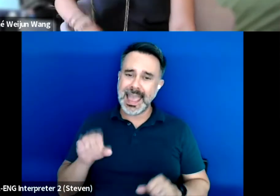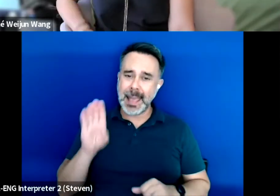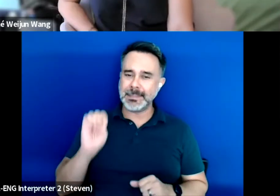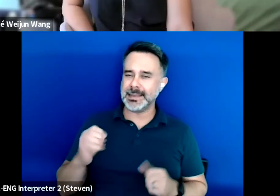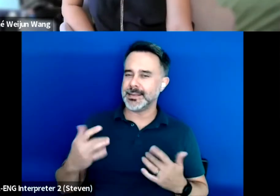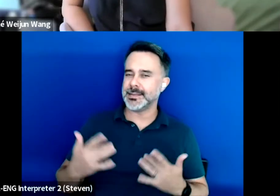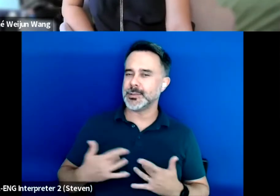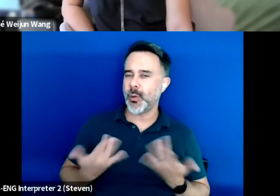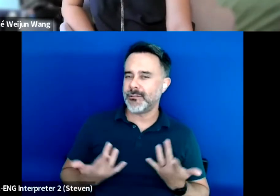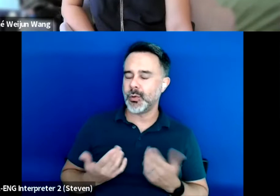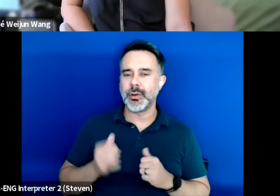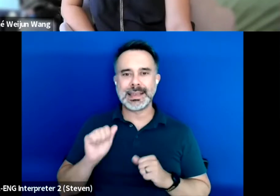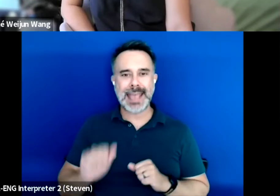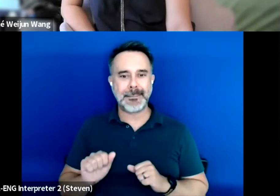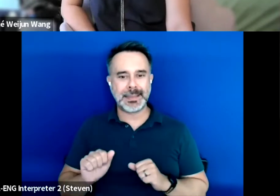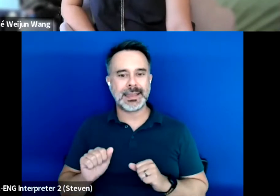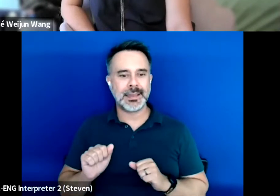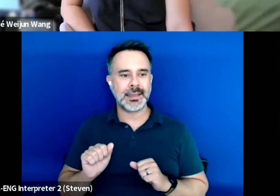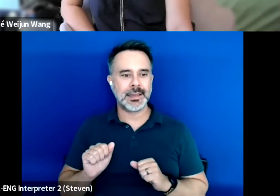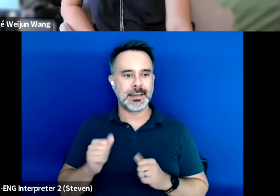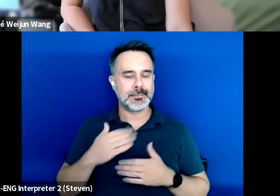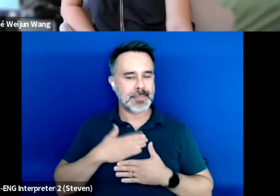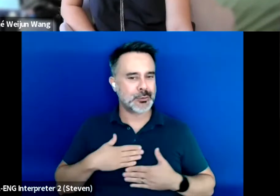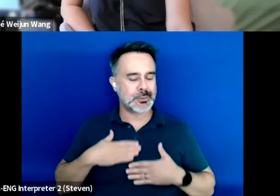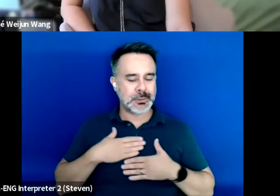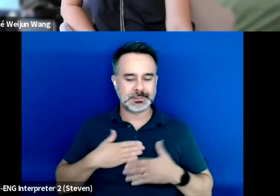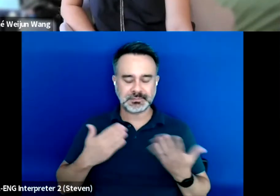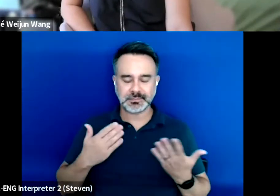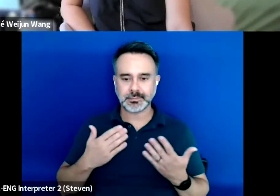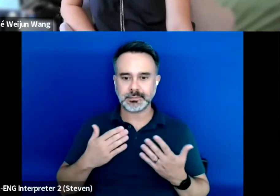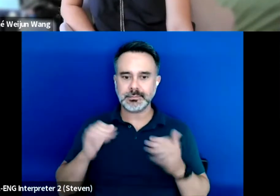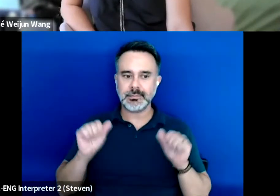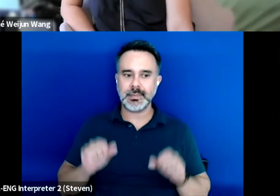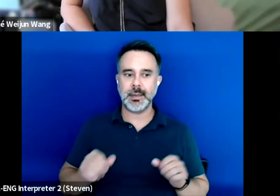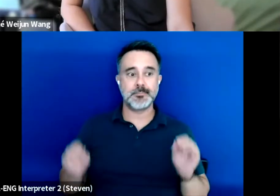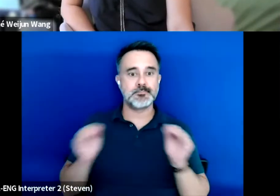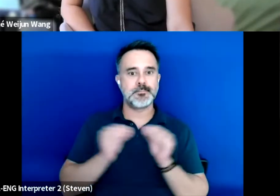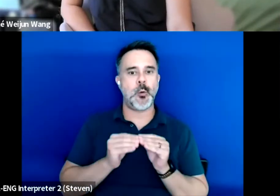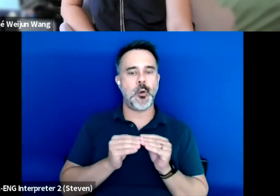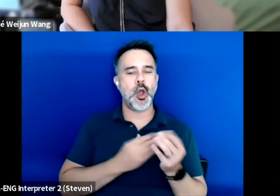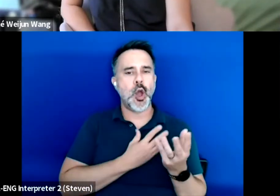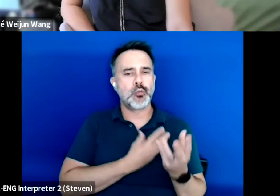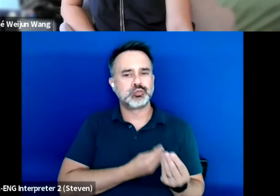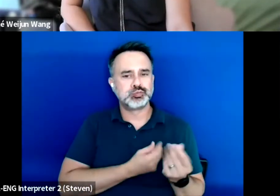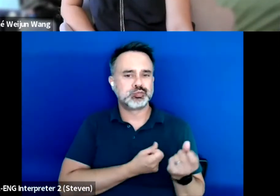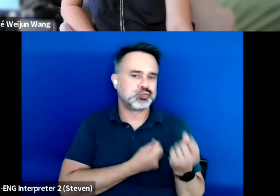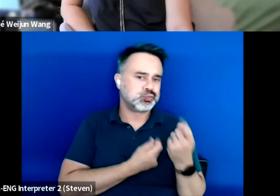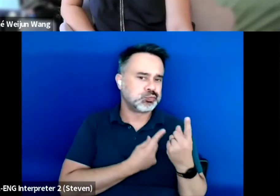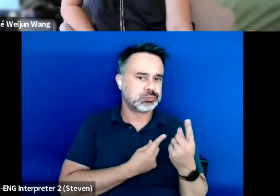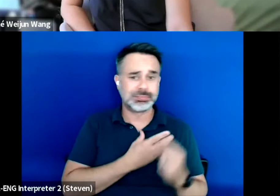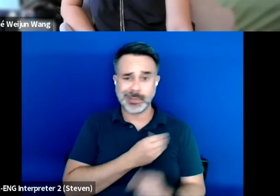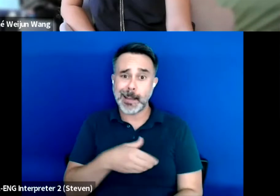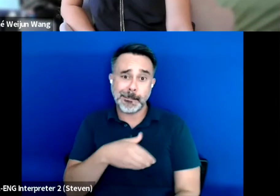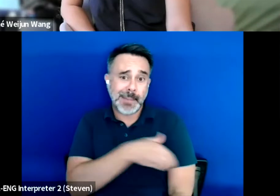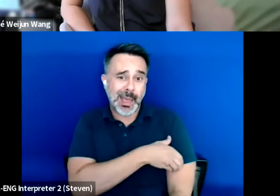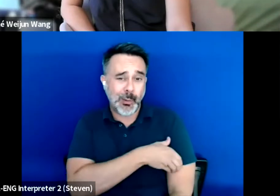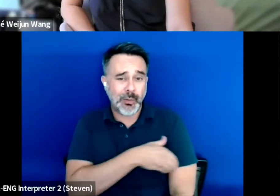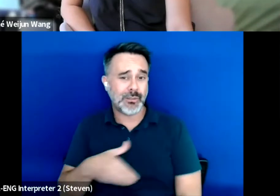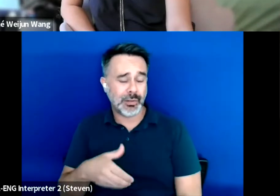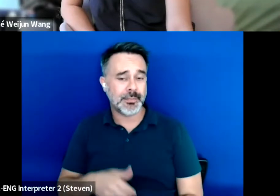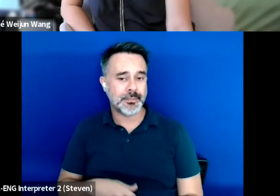And I also have been diagnosed with c-PTSD, as you know, and we have talked about it a lot,